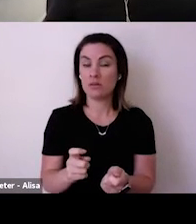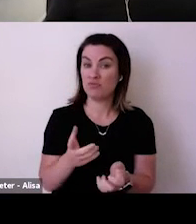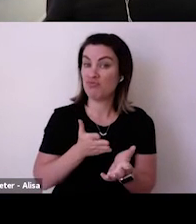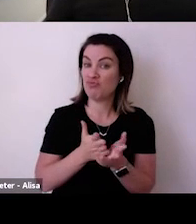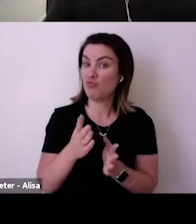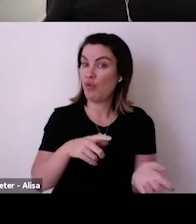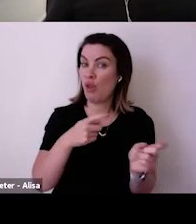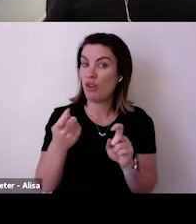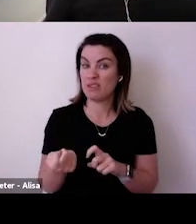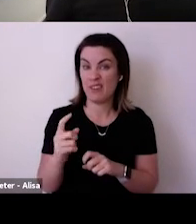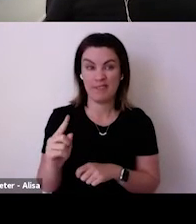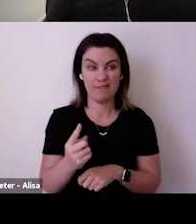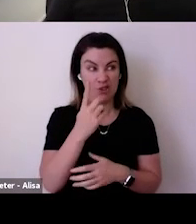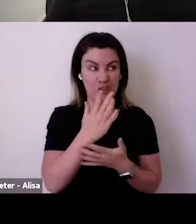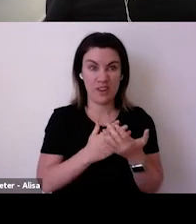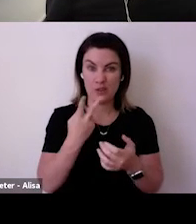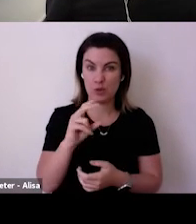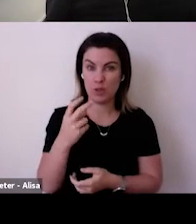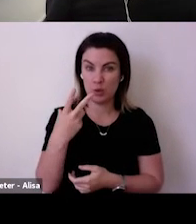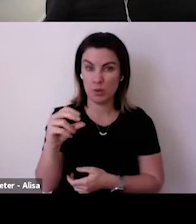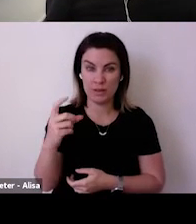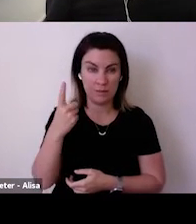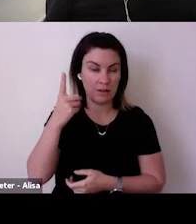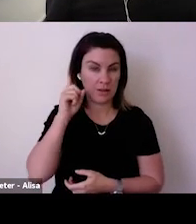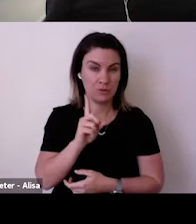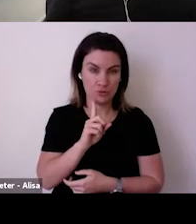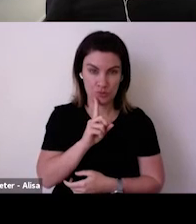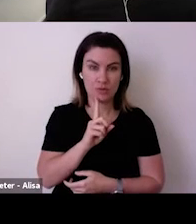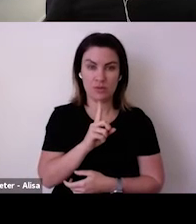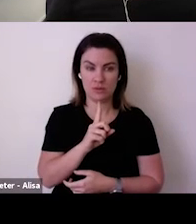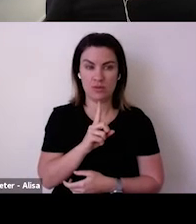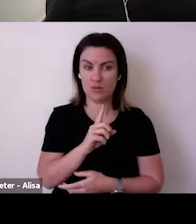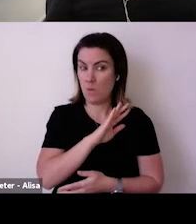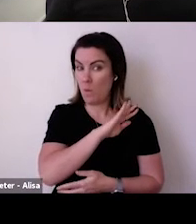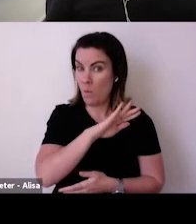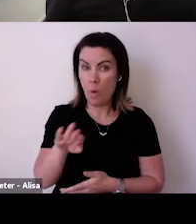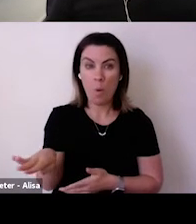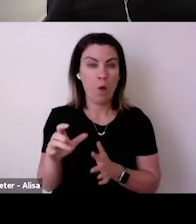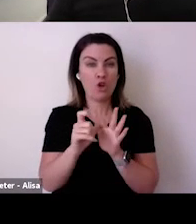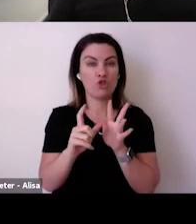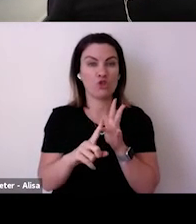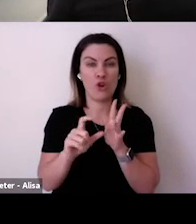first half of 2020 . The entire slate of documentaries that were planned could not go ahead.